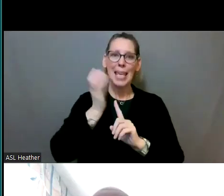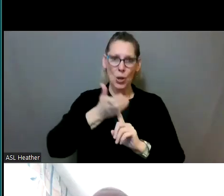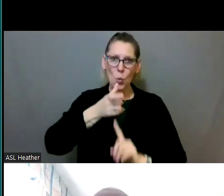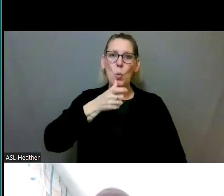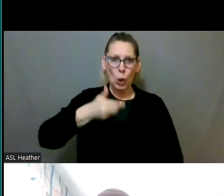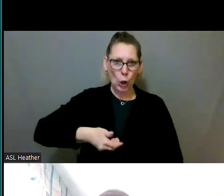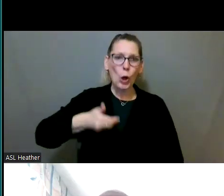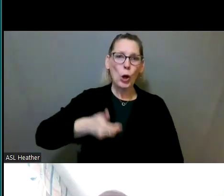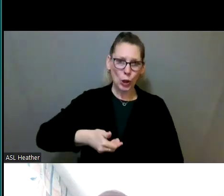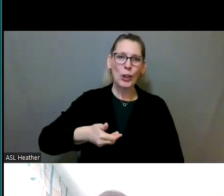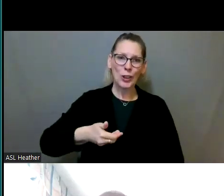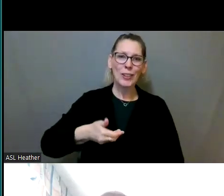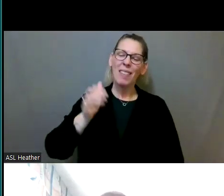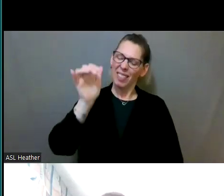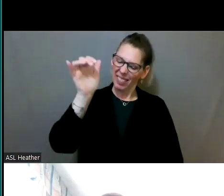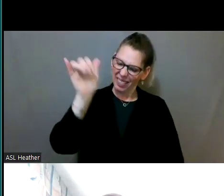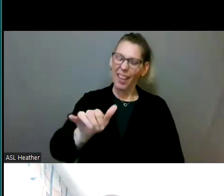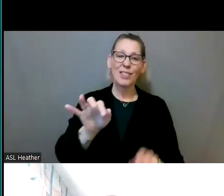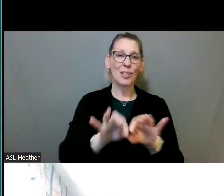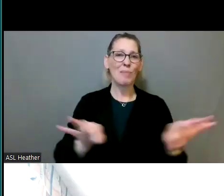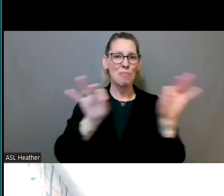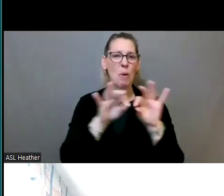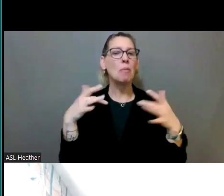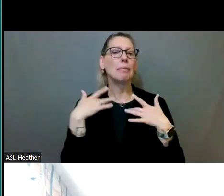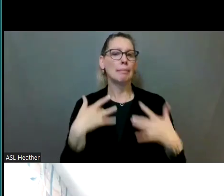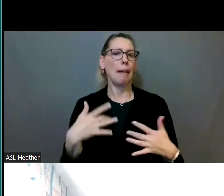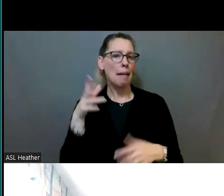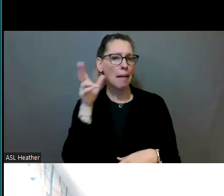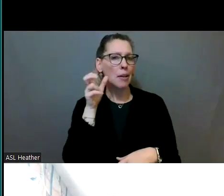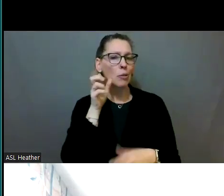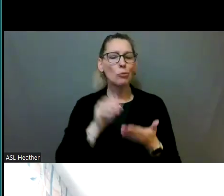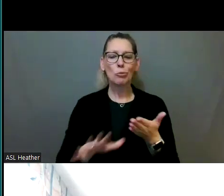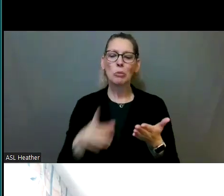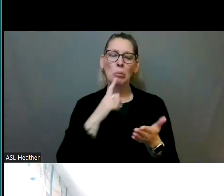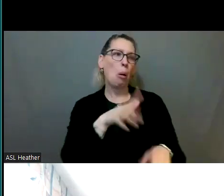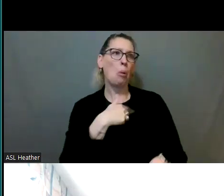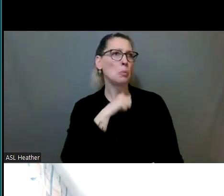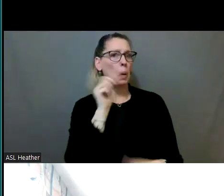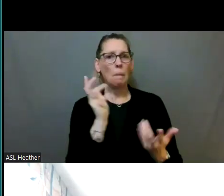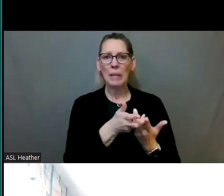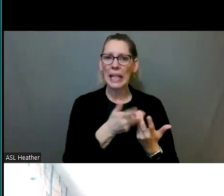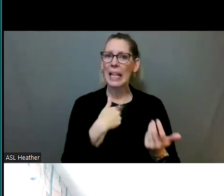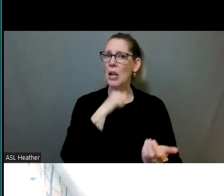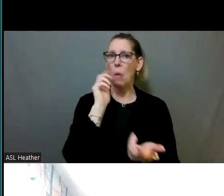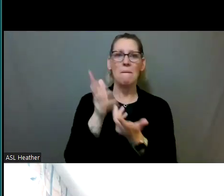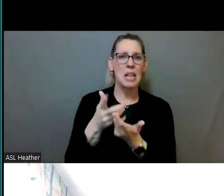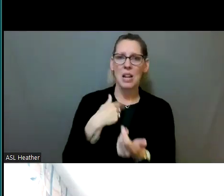which is very important. We often hear students talking about they don't fit in or fitting in, and